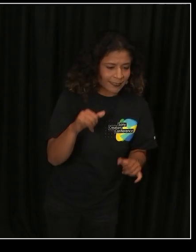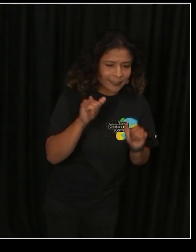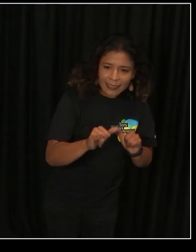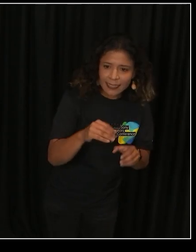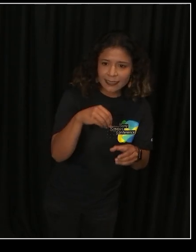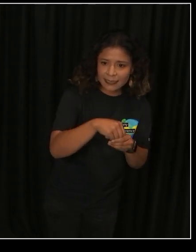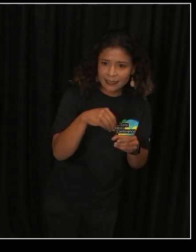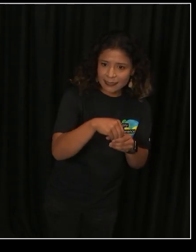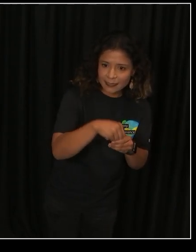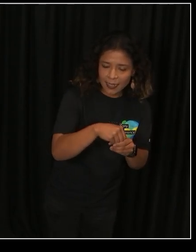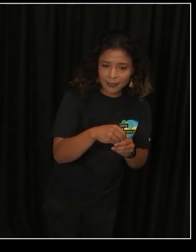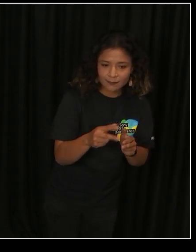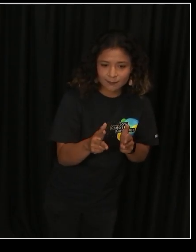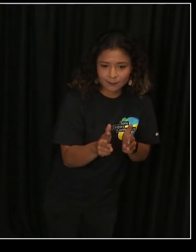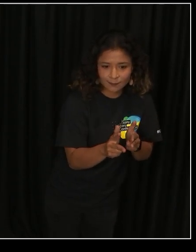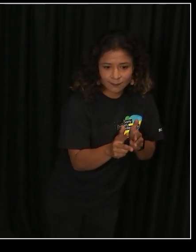and was able to complete the pass.